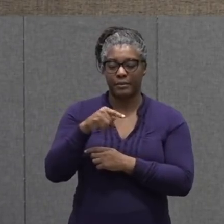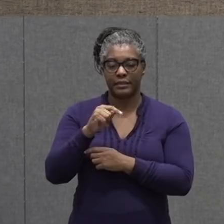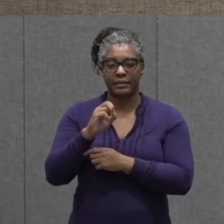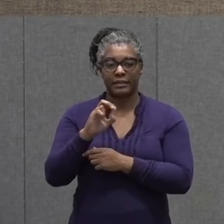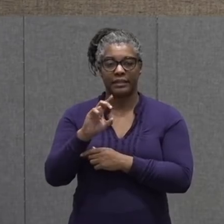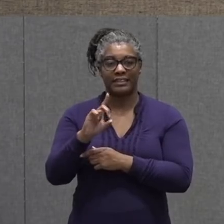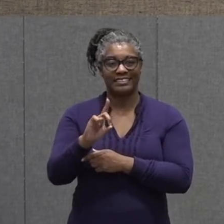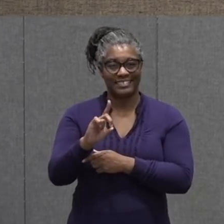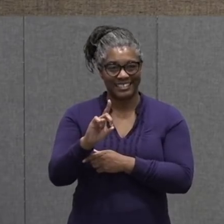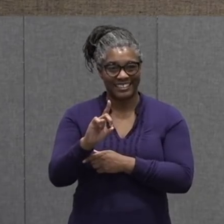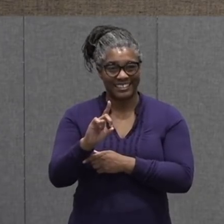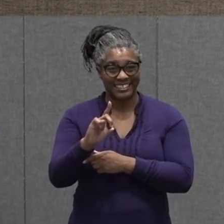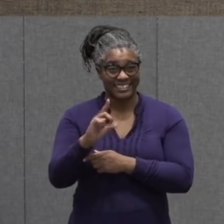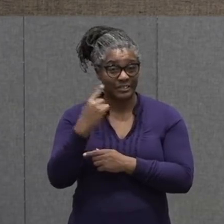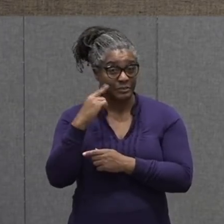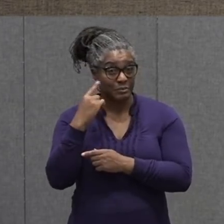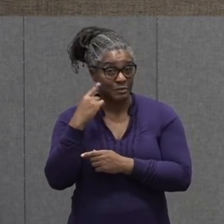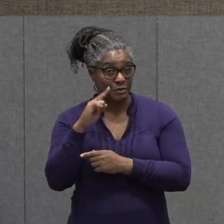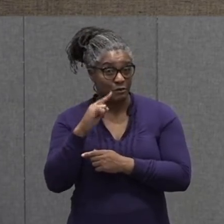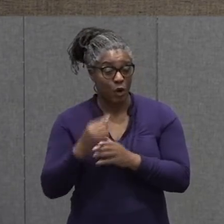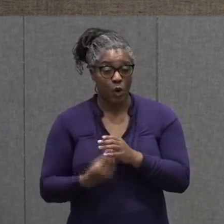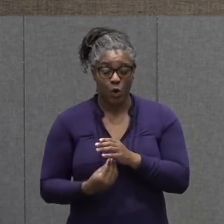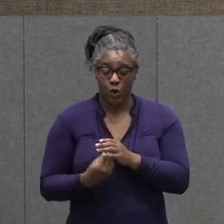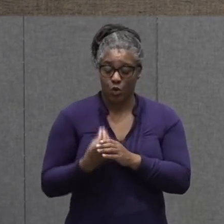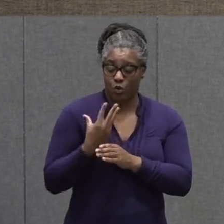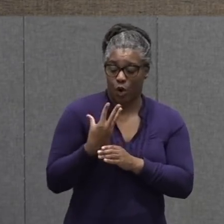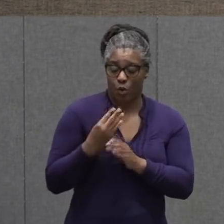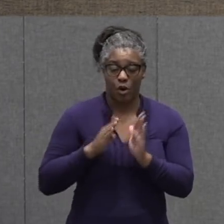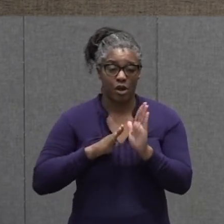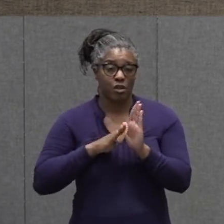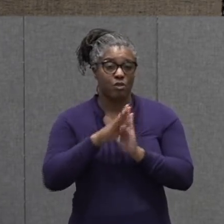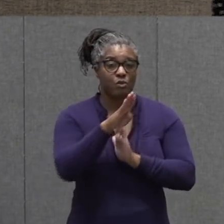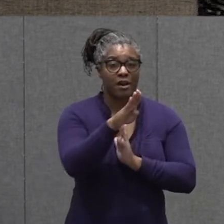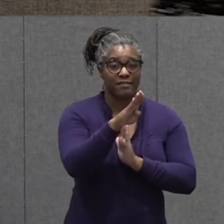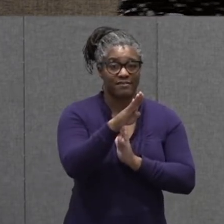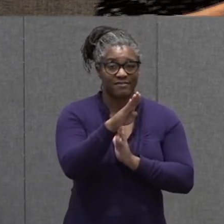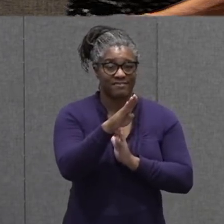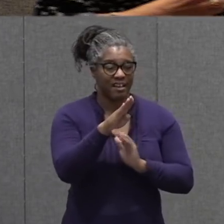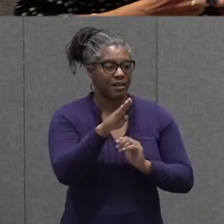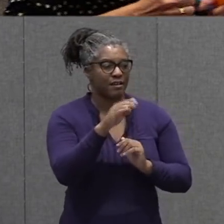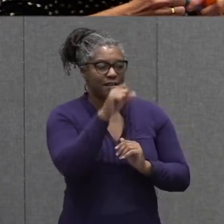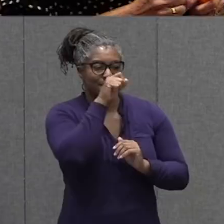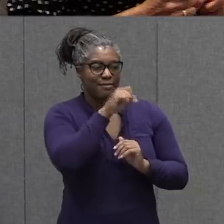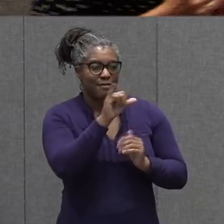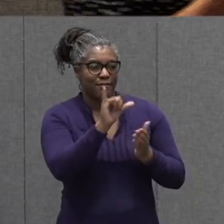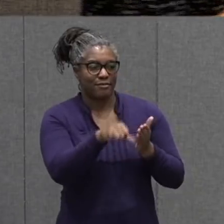I love thrive and I love environment. This is a hard word to spell.